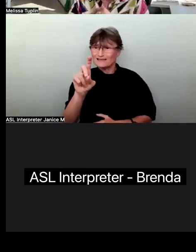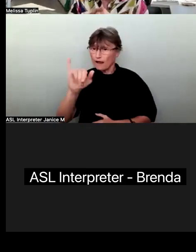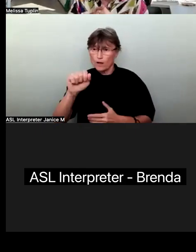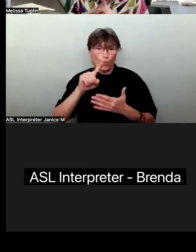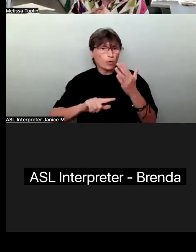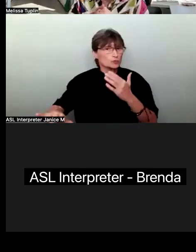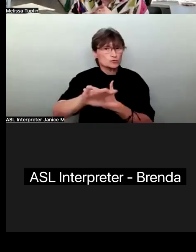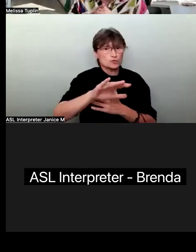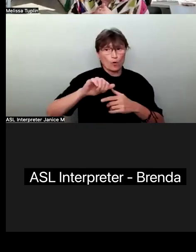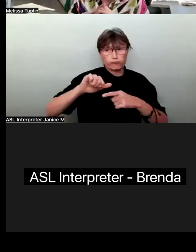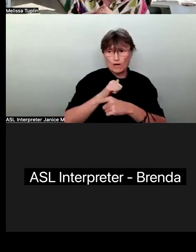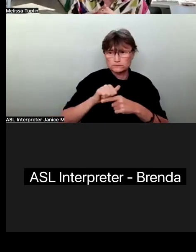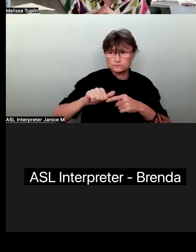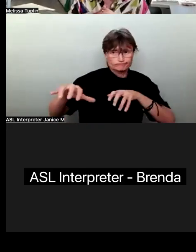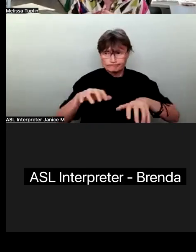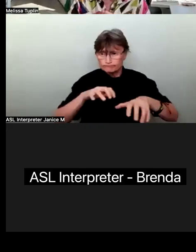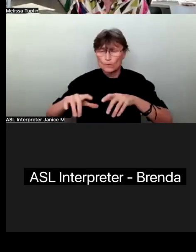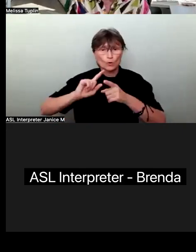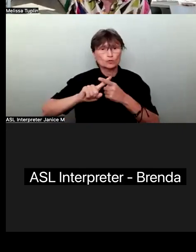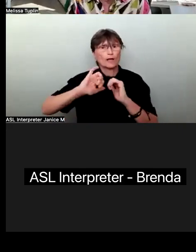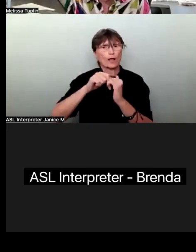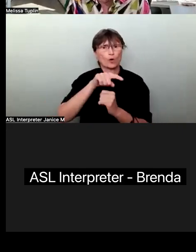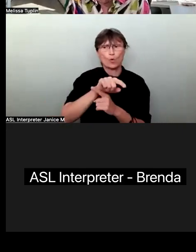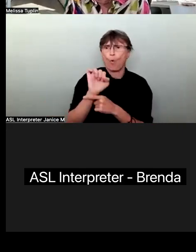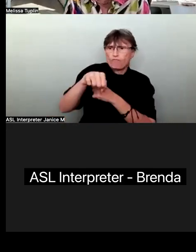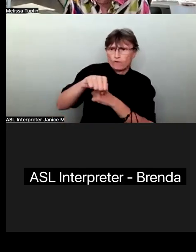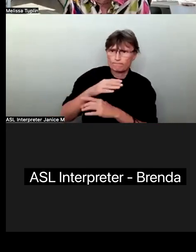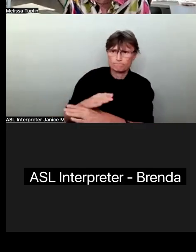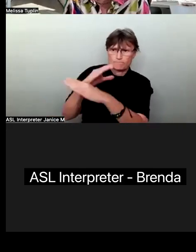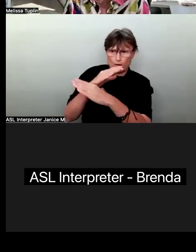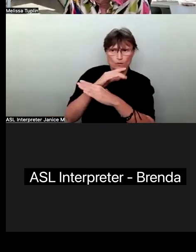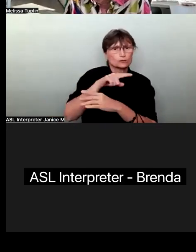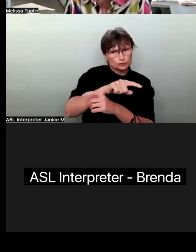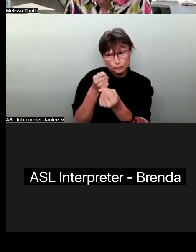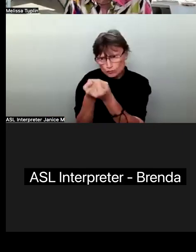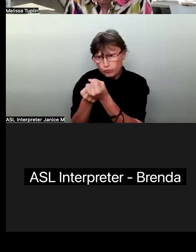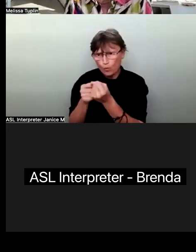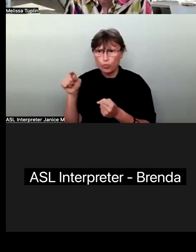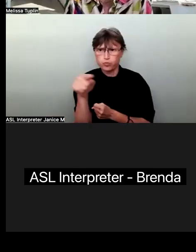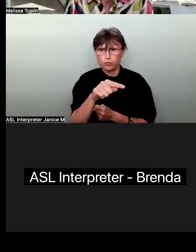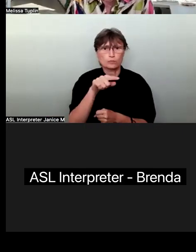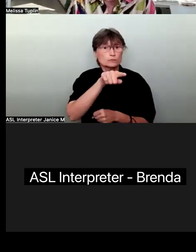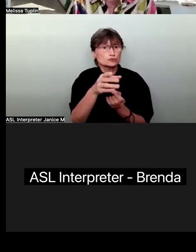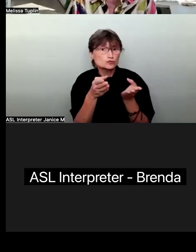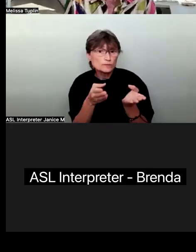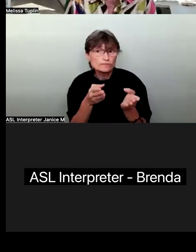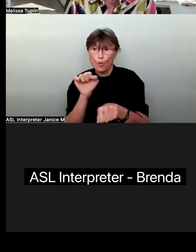the barriers to access that exist for the people who you work with and serve.